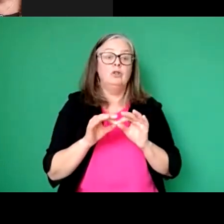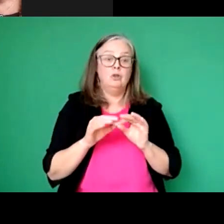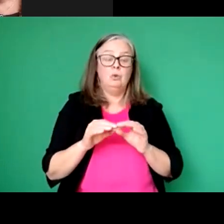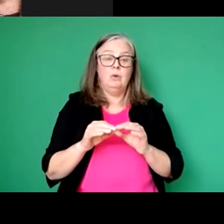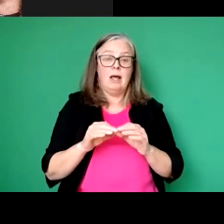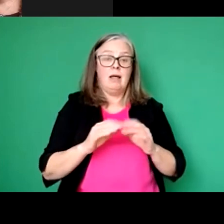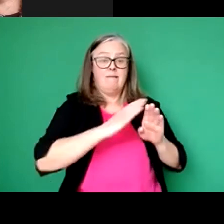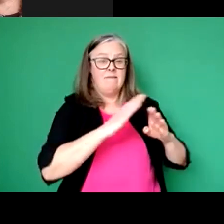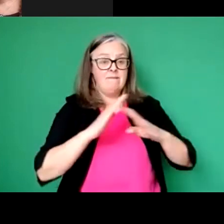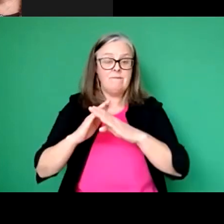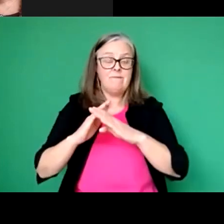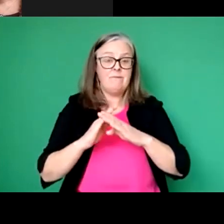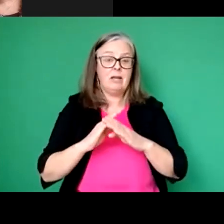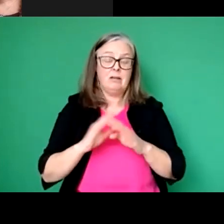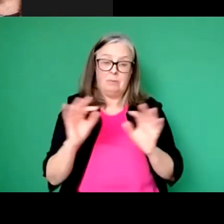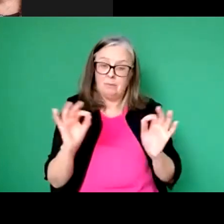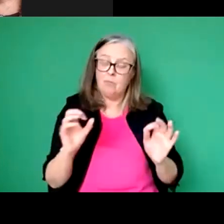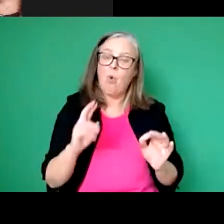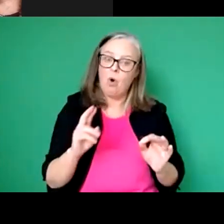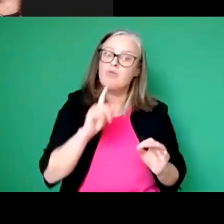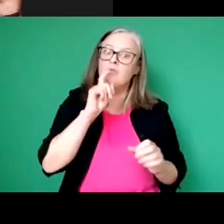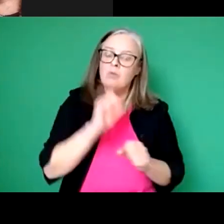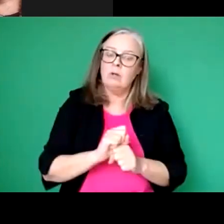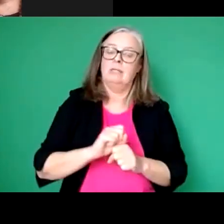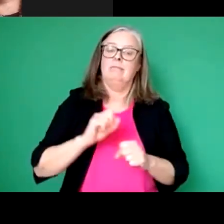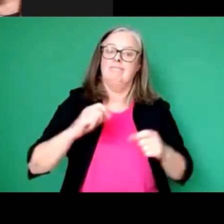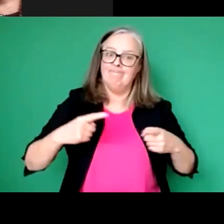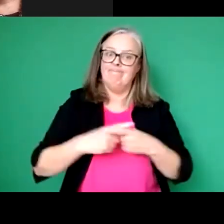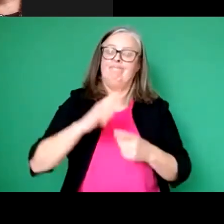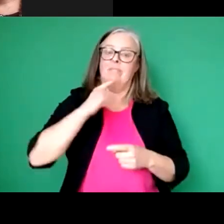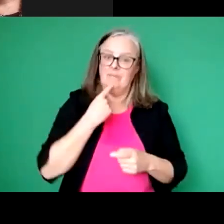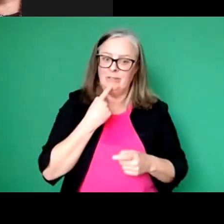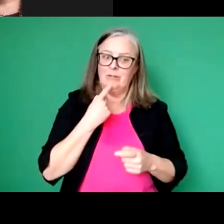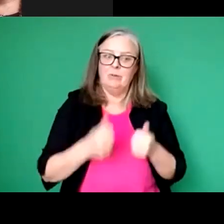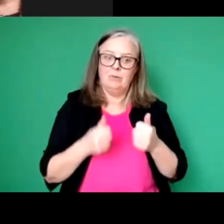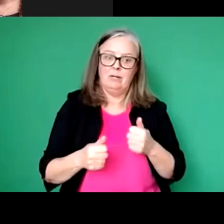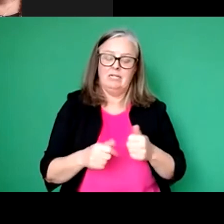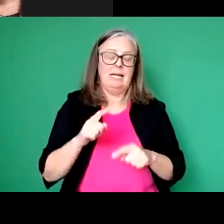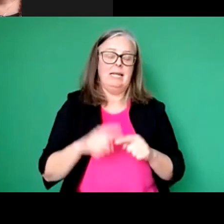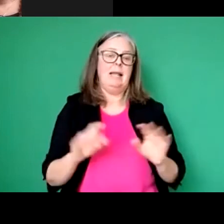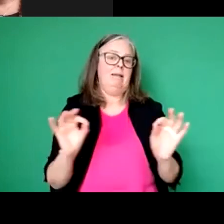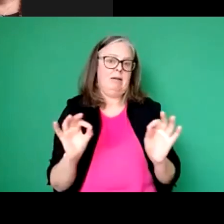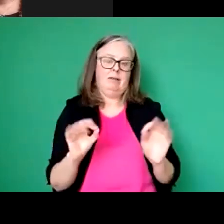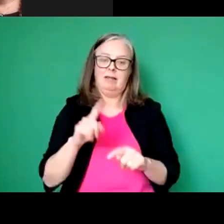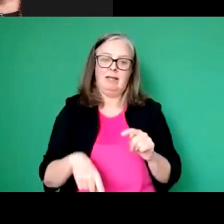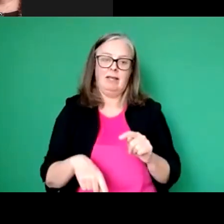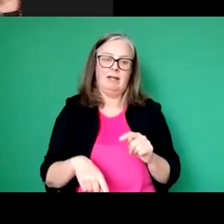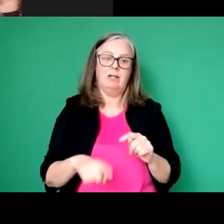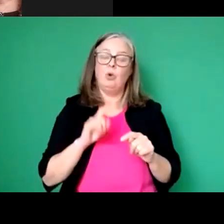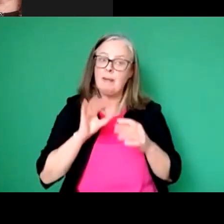than just trivial like they have to be true um uh you know a true rights-based issue so